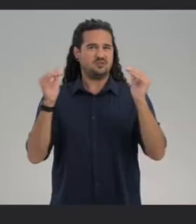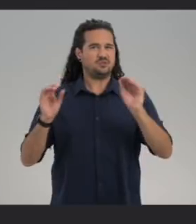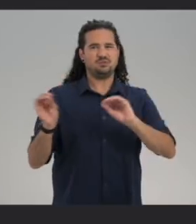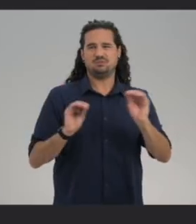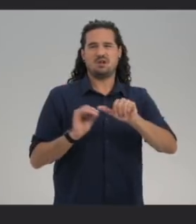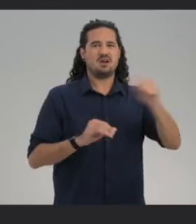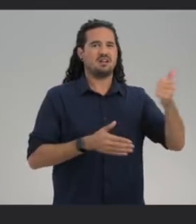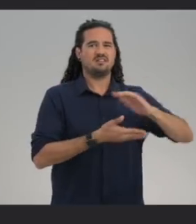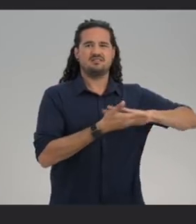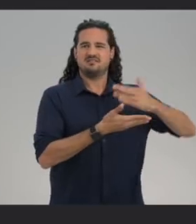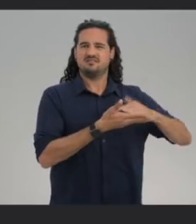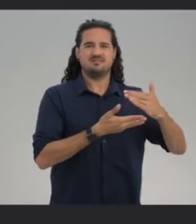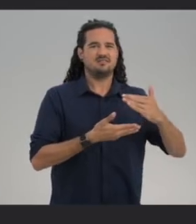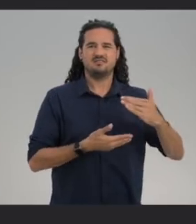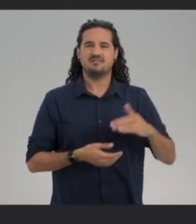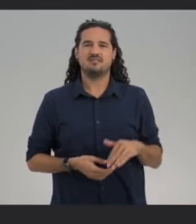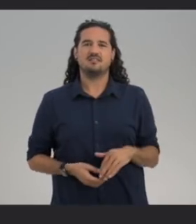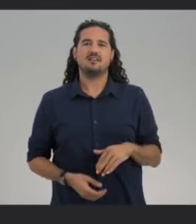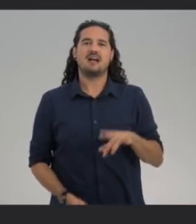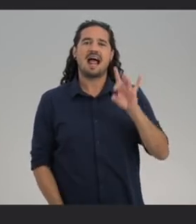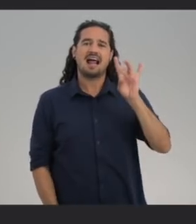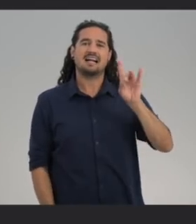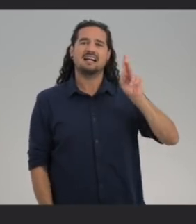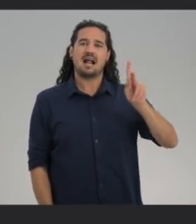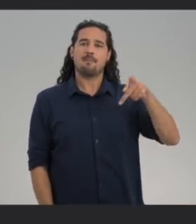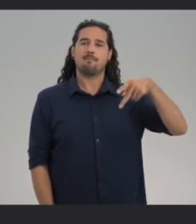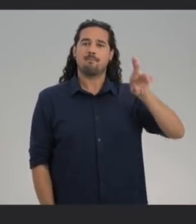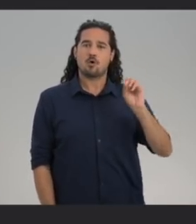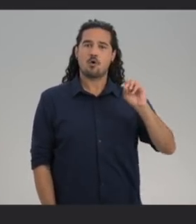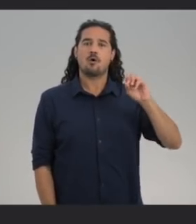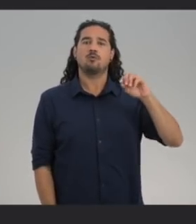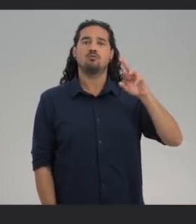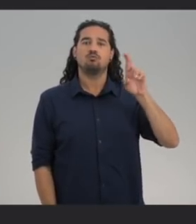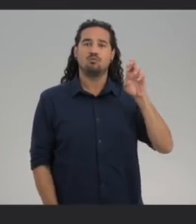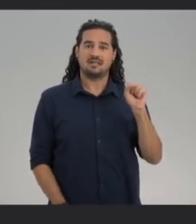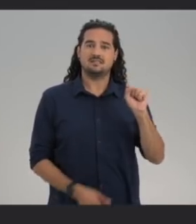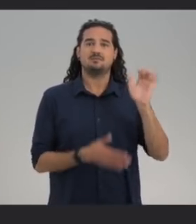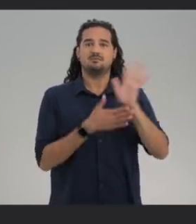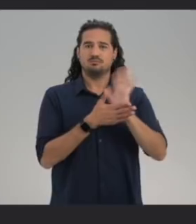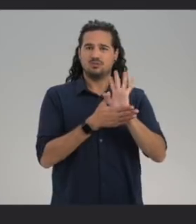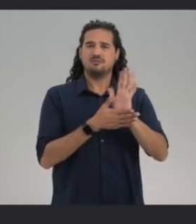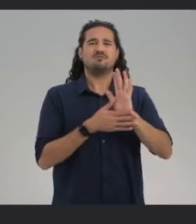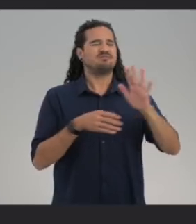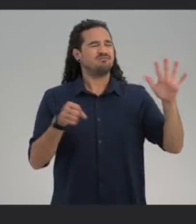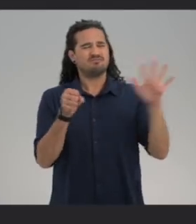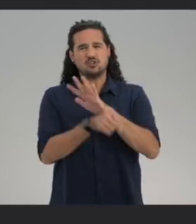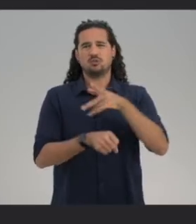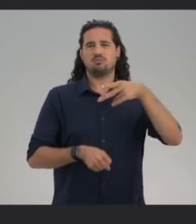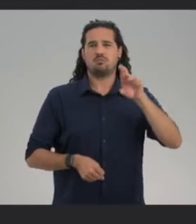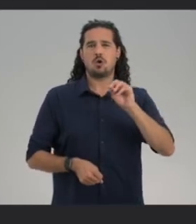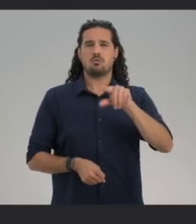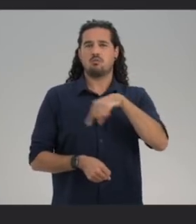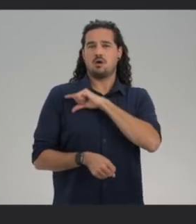like play back 8K ProRes footage in full quality in DaVinci Resolve without dropping a single frame.